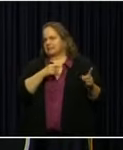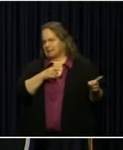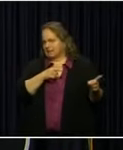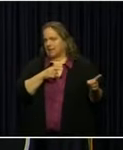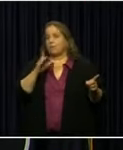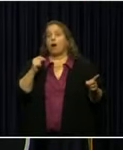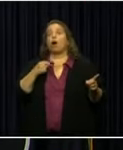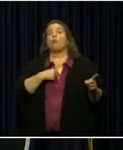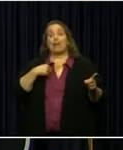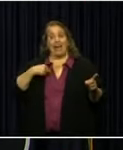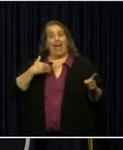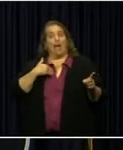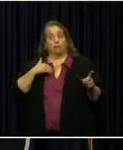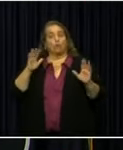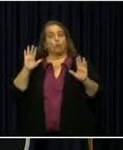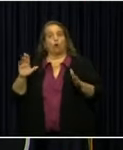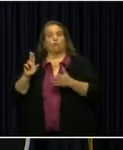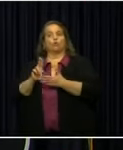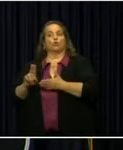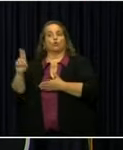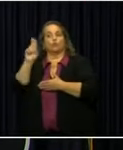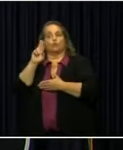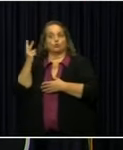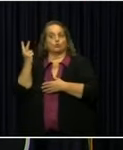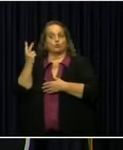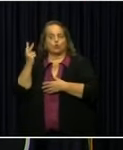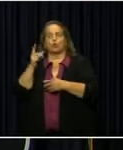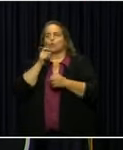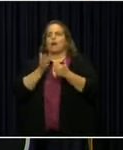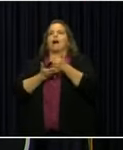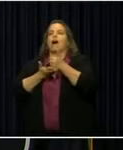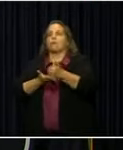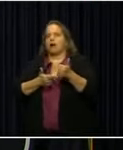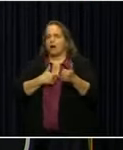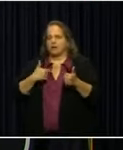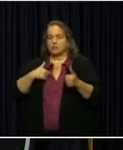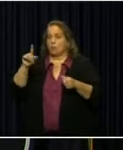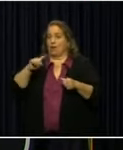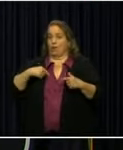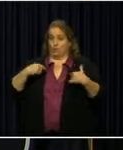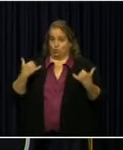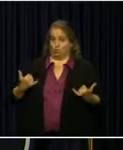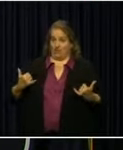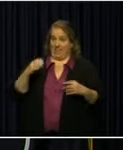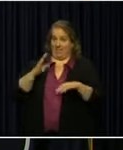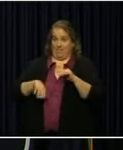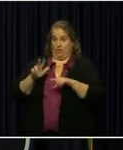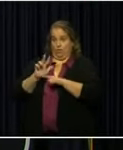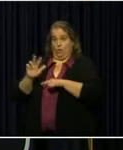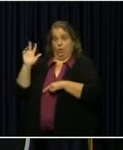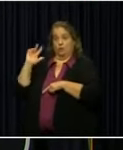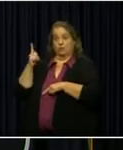I THINK IT'S ABOUT 80,000 OR SO WE GOT, AND WE DEFINITELY APPRECIATE THAT.